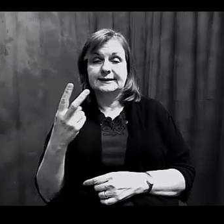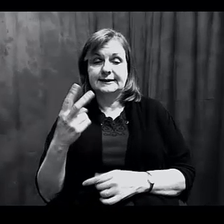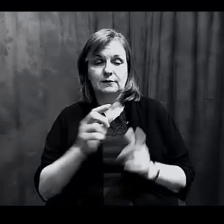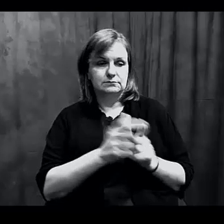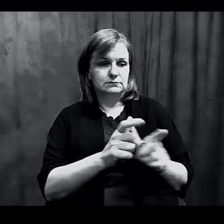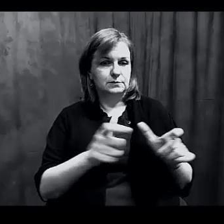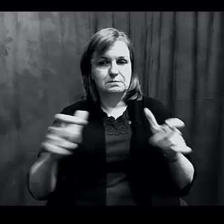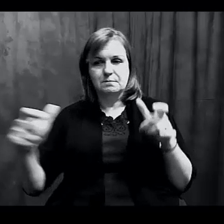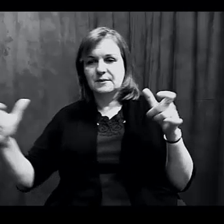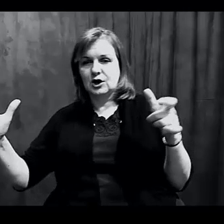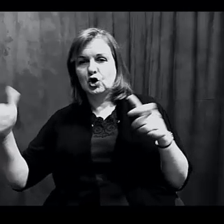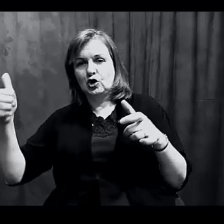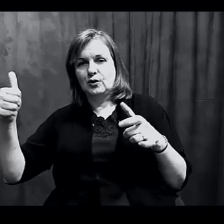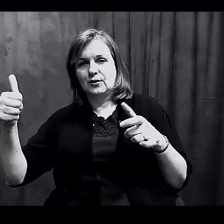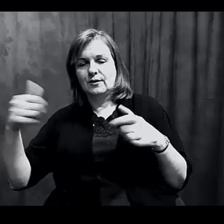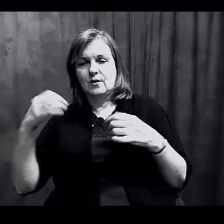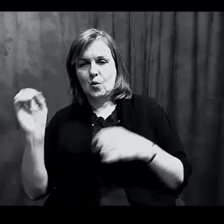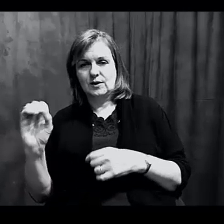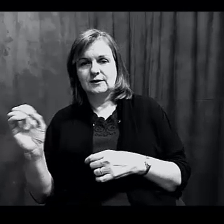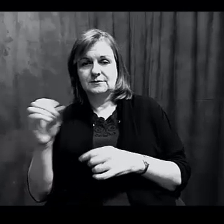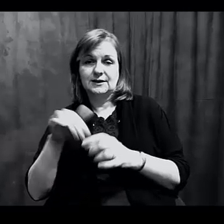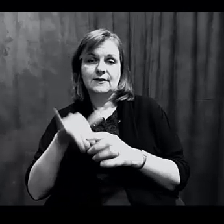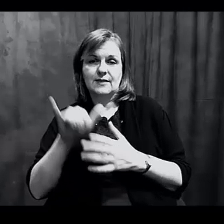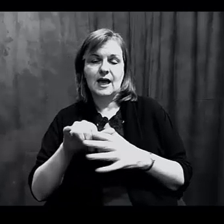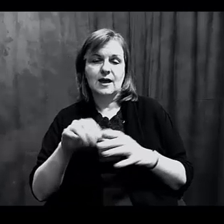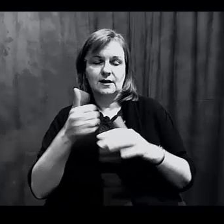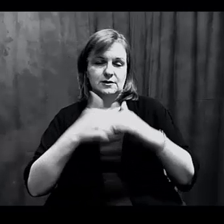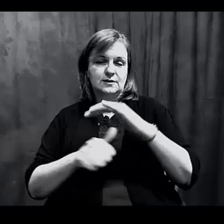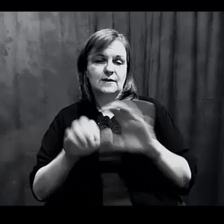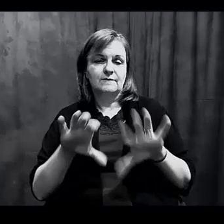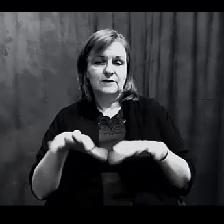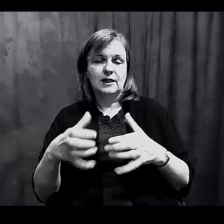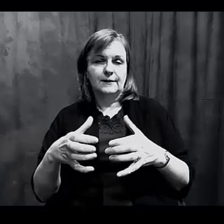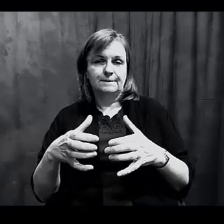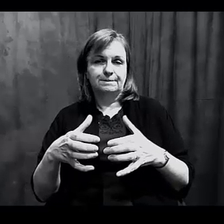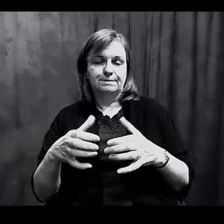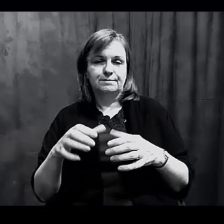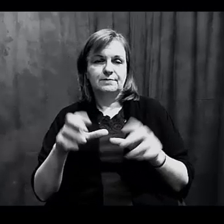of about 3/4 inch -- shrimp fairly small -- barnacles fairly small